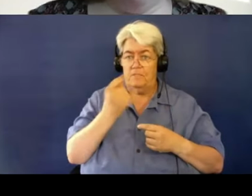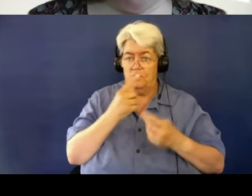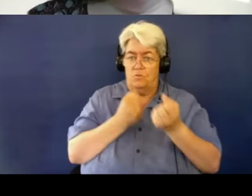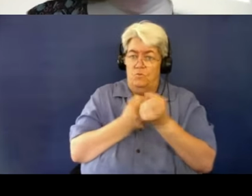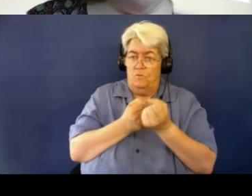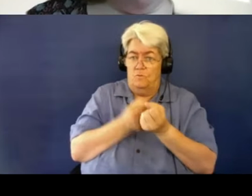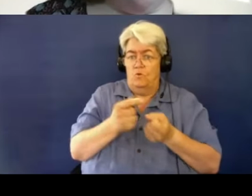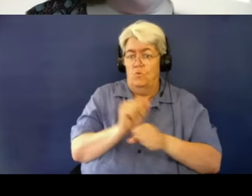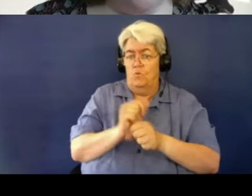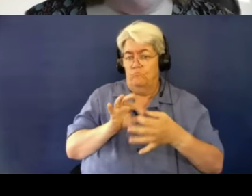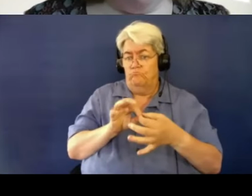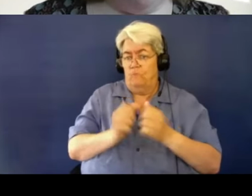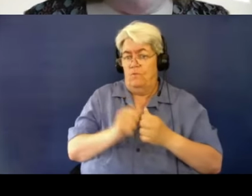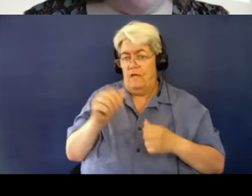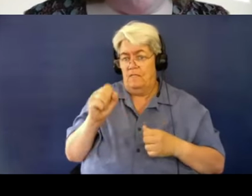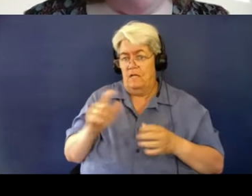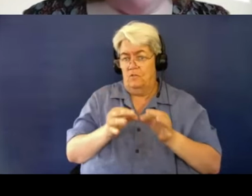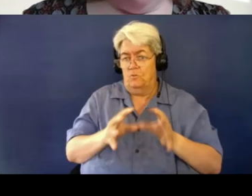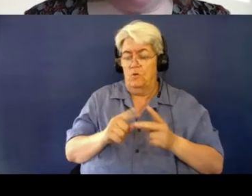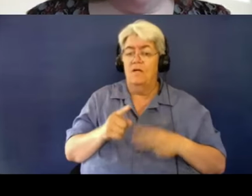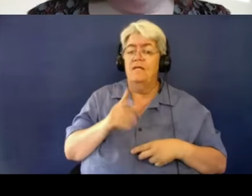Speak naturally as possible.